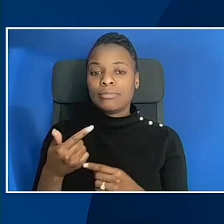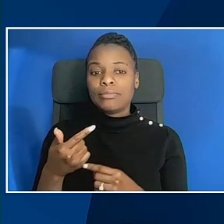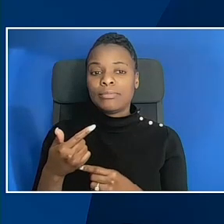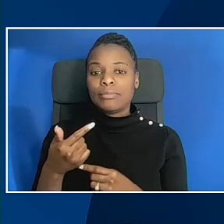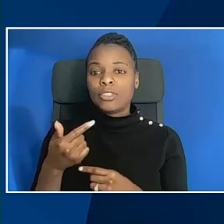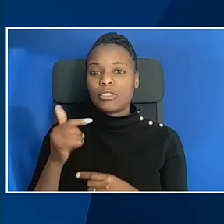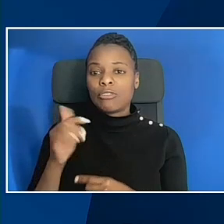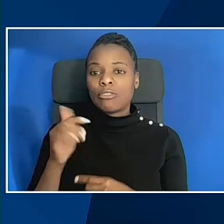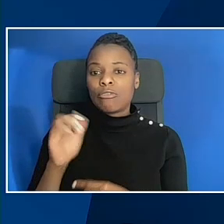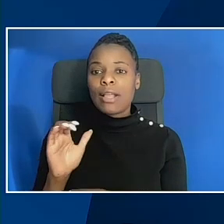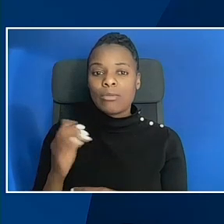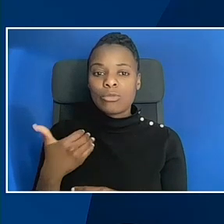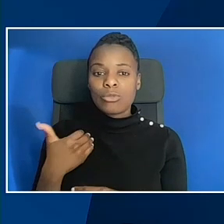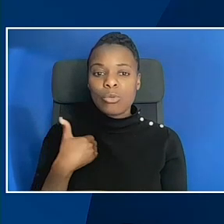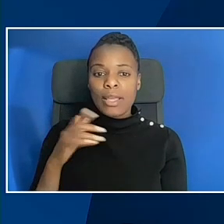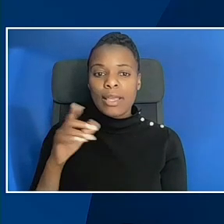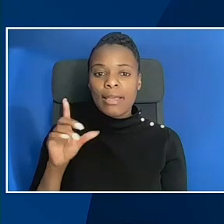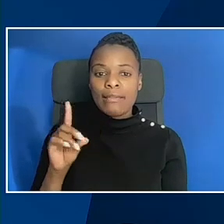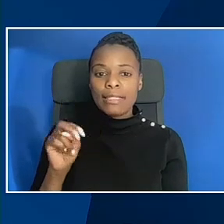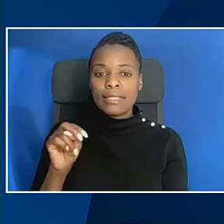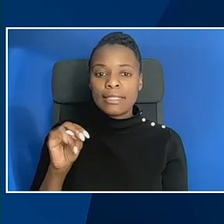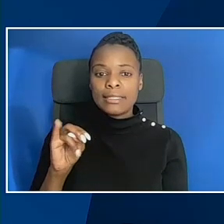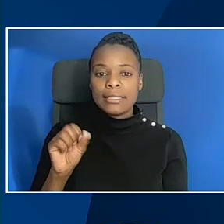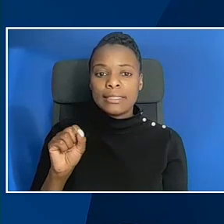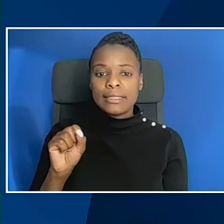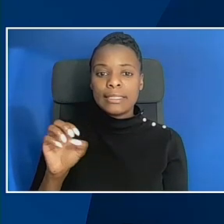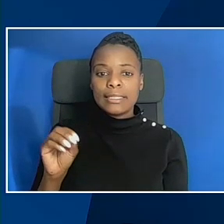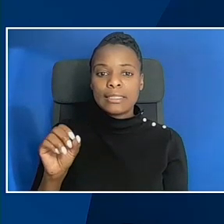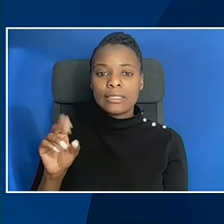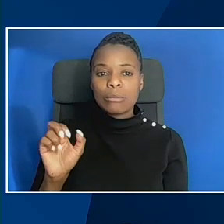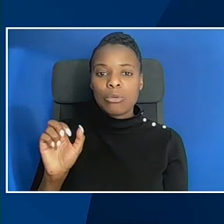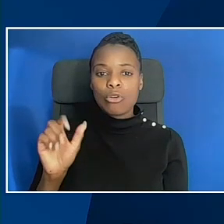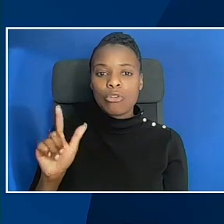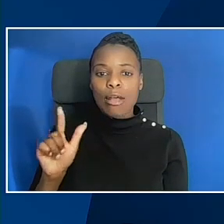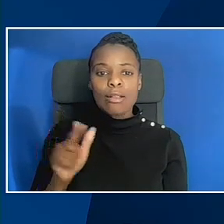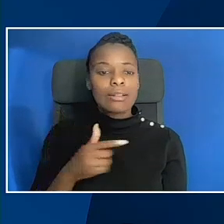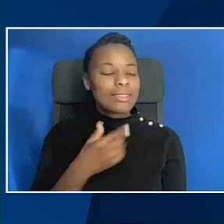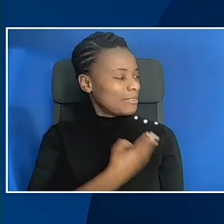Good morning. And Donna Mangold. Good morning.